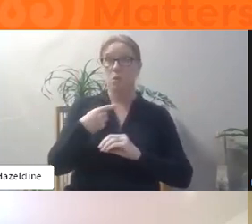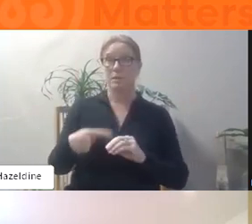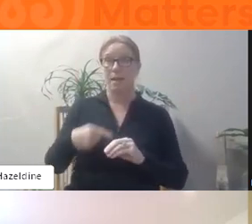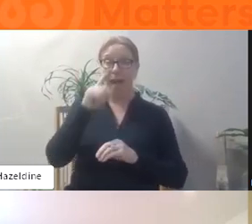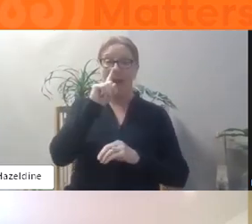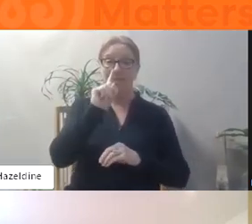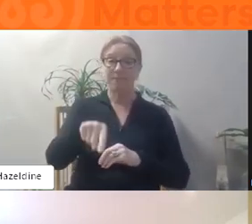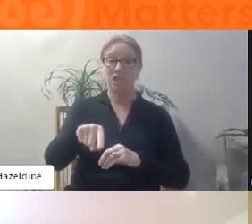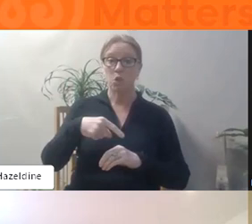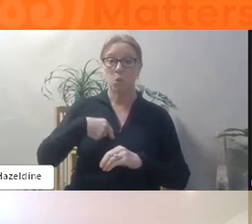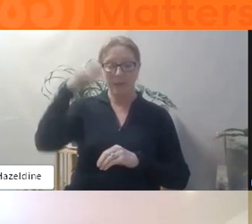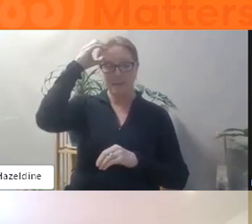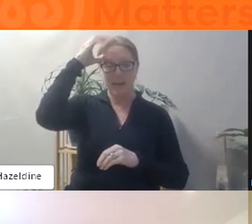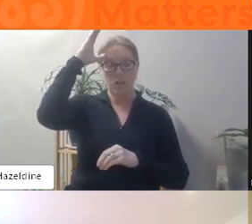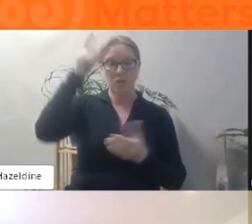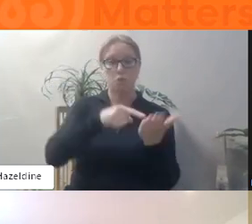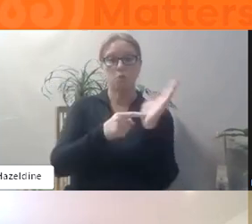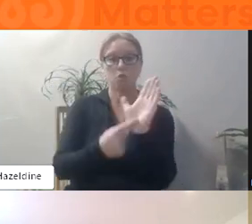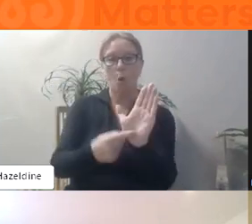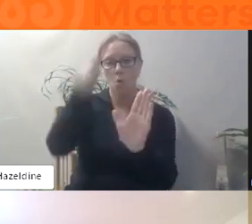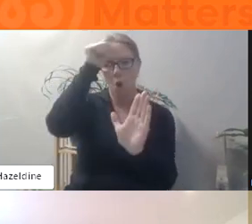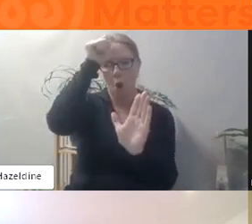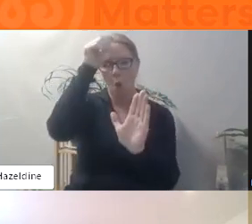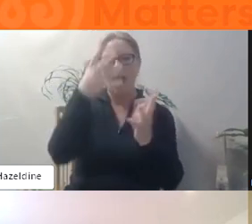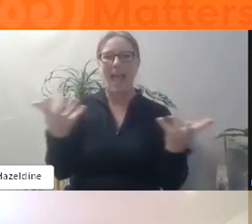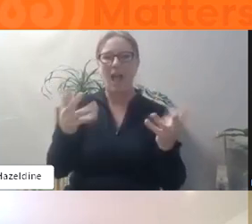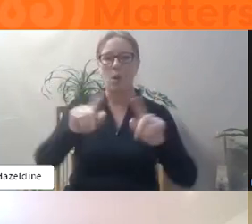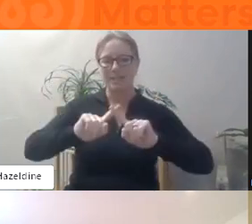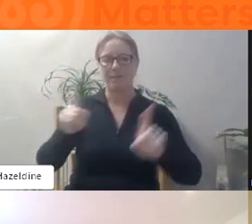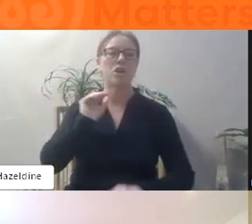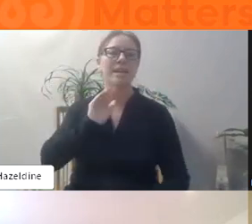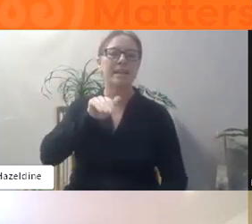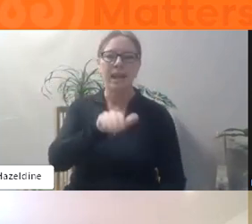to demonstrate they know how to use different tones of voice. Similarly,